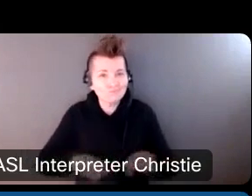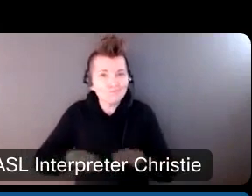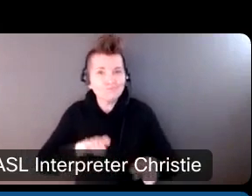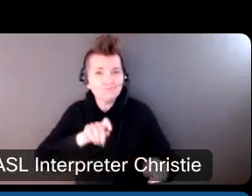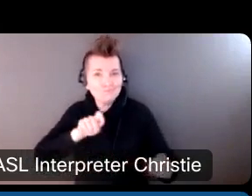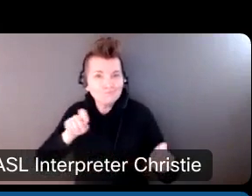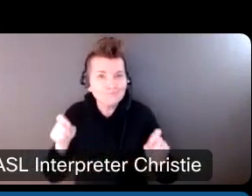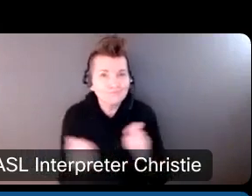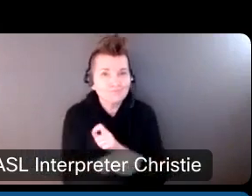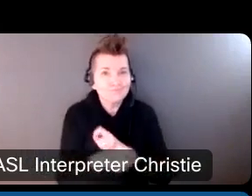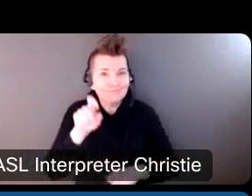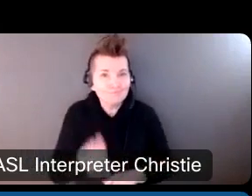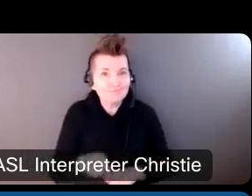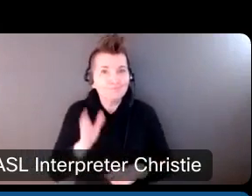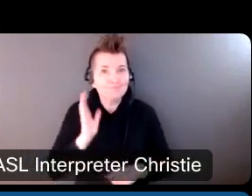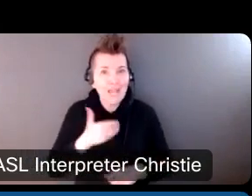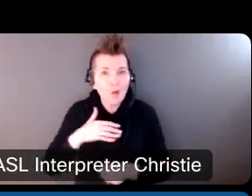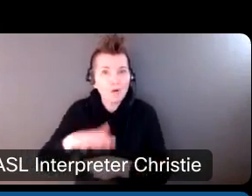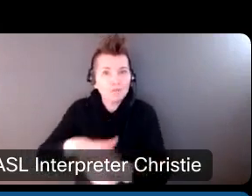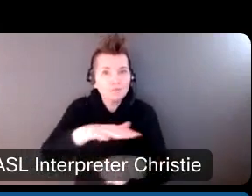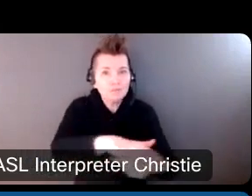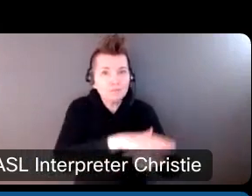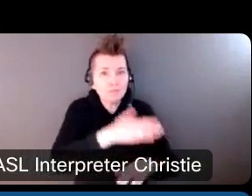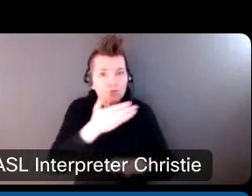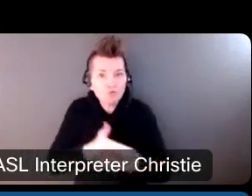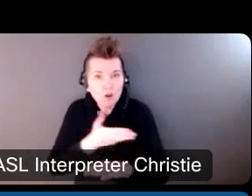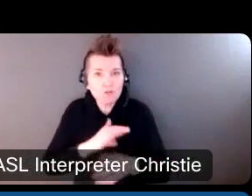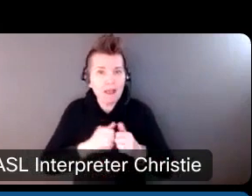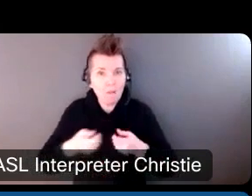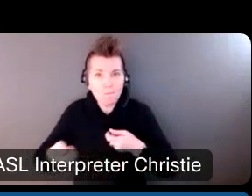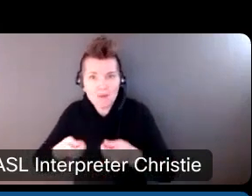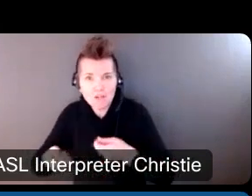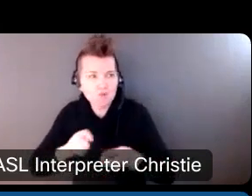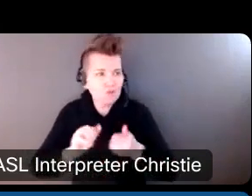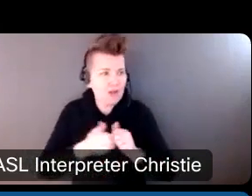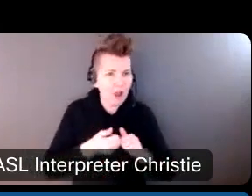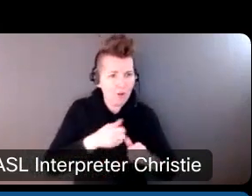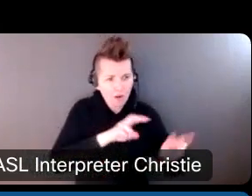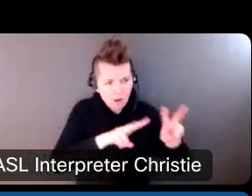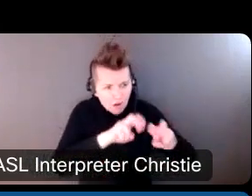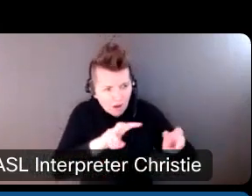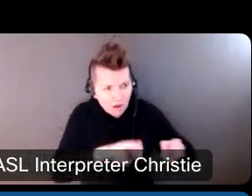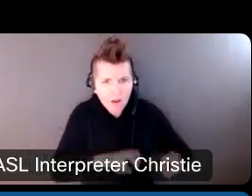construction work zone sites, how we manage them, how we communicate about what's there,